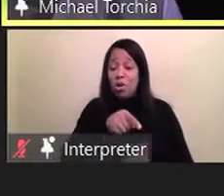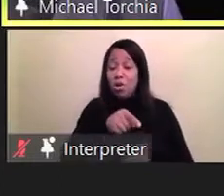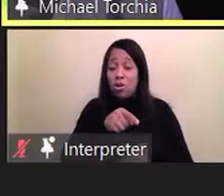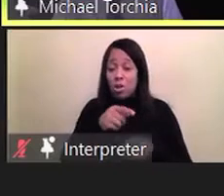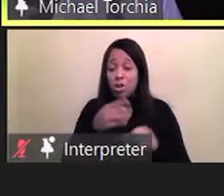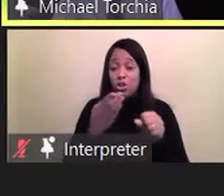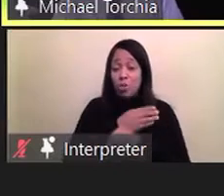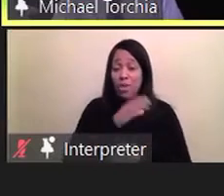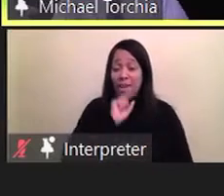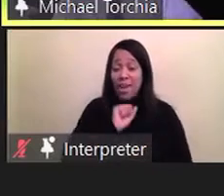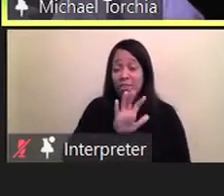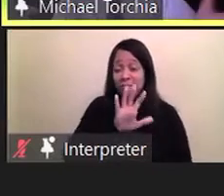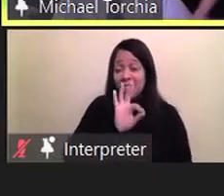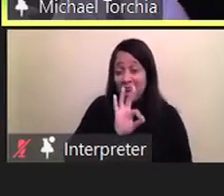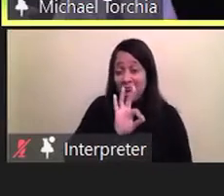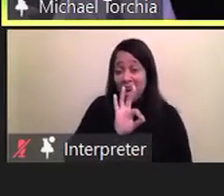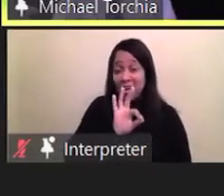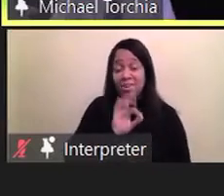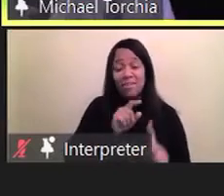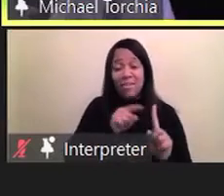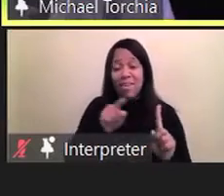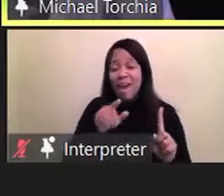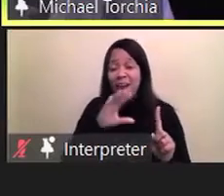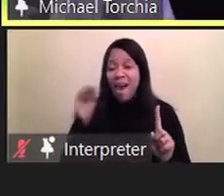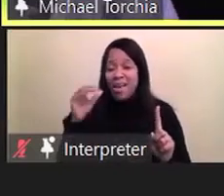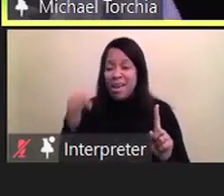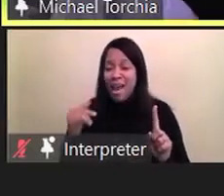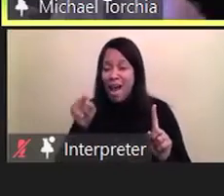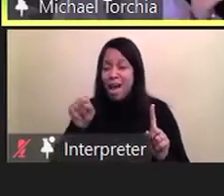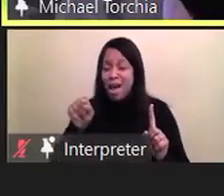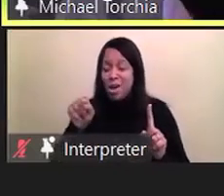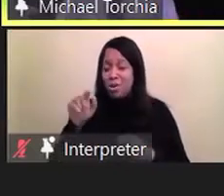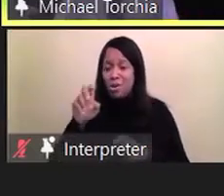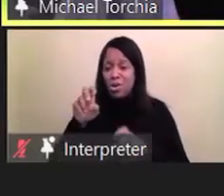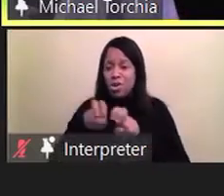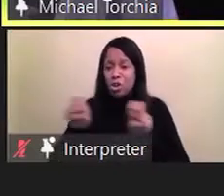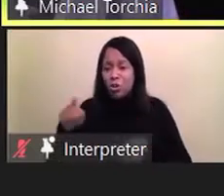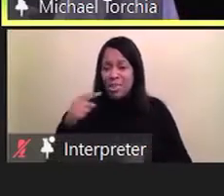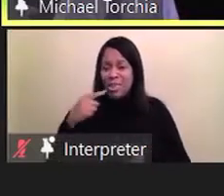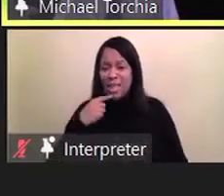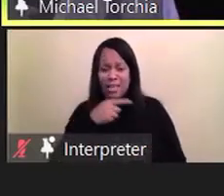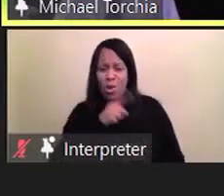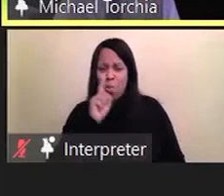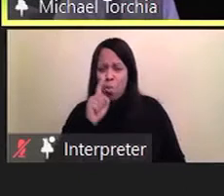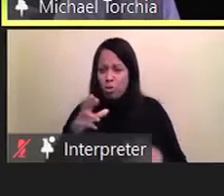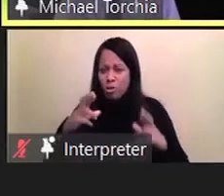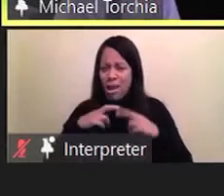And the jury says, well, they would have retired at age 65. We're going to give them six years of front pay. Whoa.